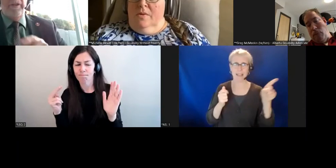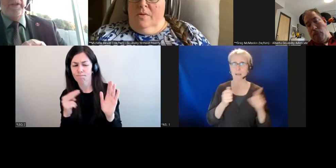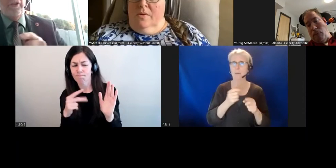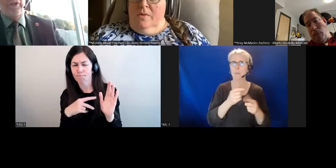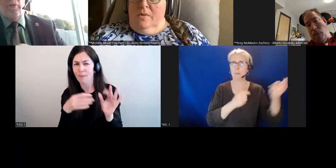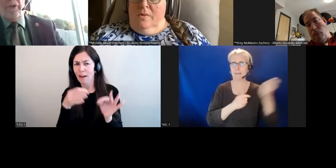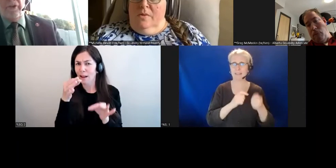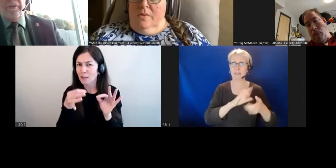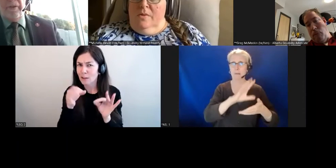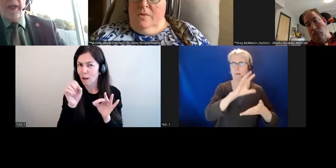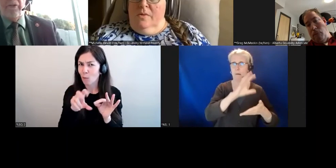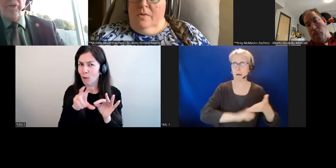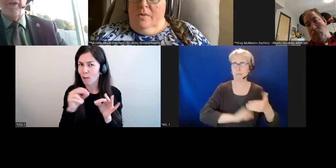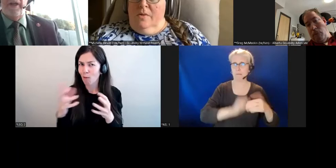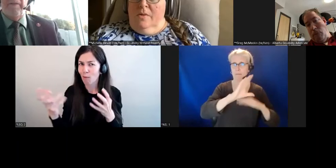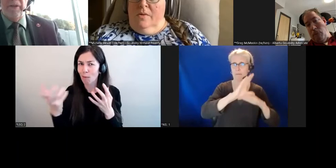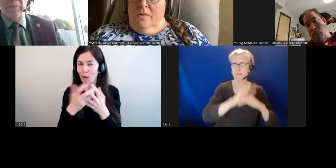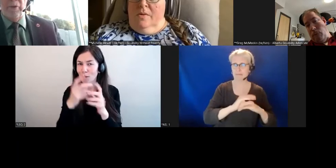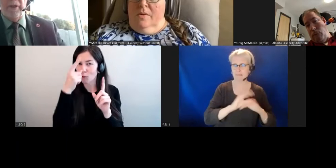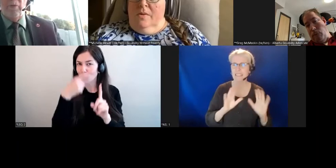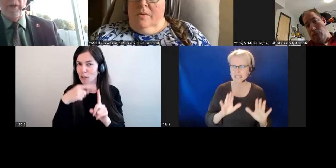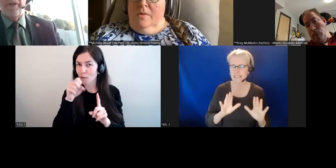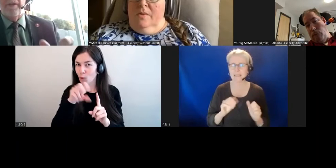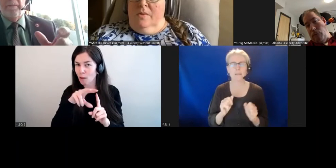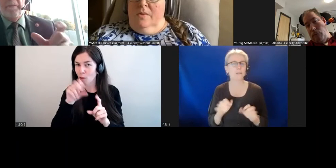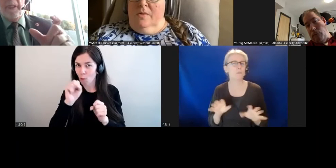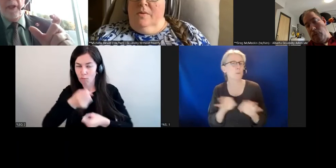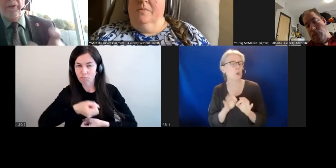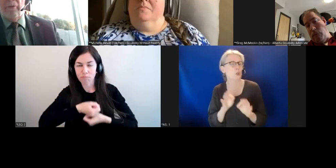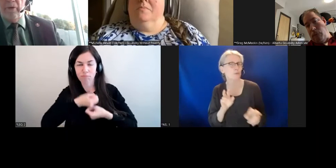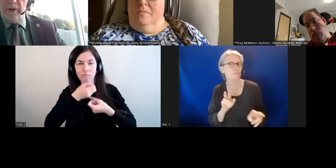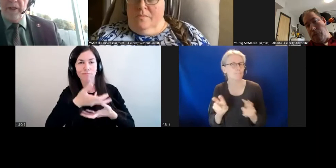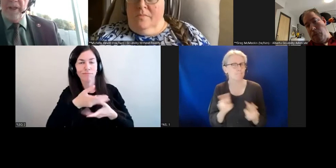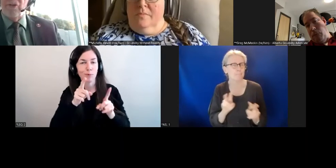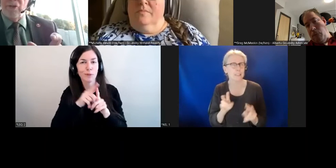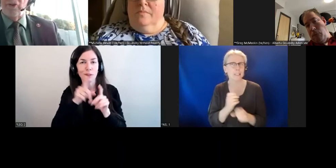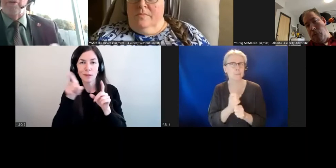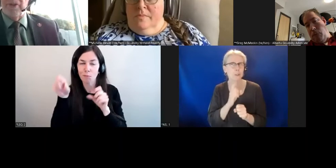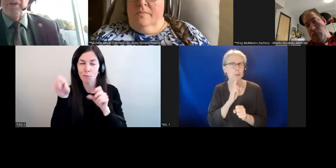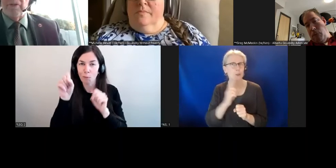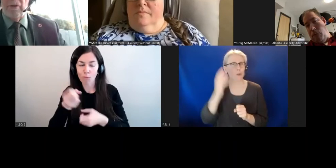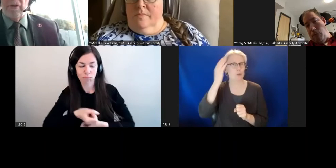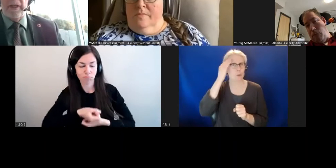RATHER THAN JUST WATCHING FOR THAT, TRYING TO HAVE INPUT IN WHAT THE REGULATIONS SHOULD THEMSELVES